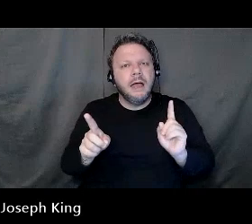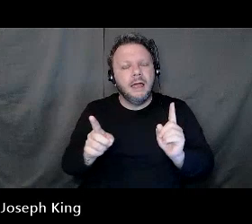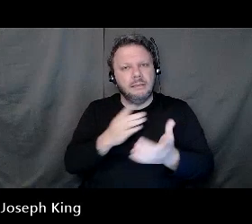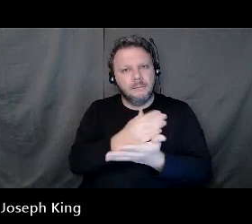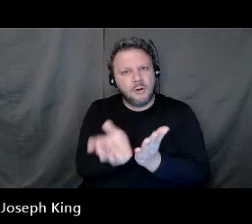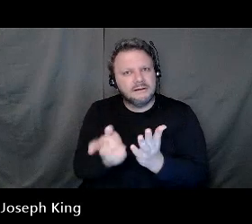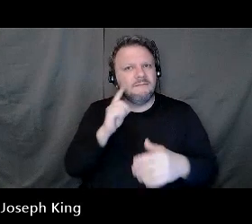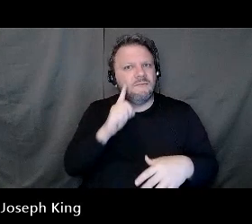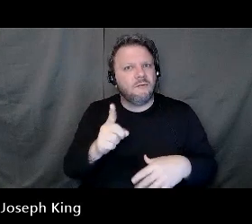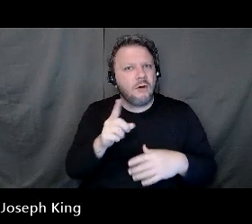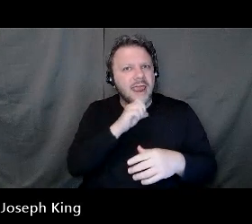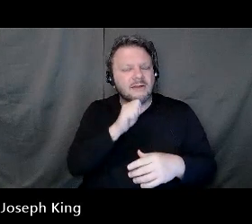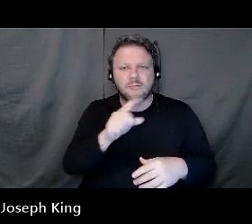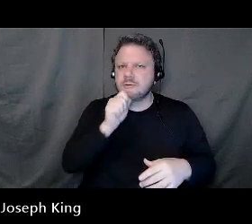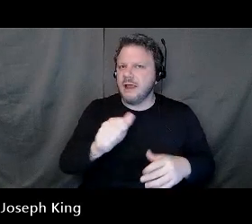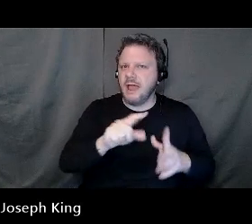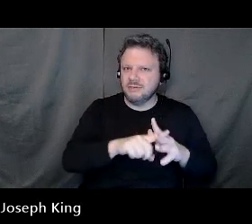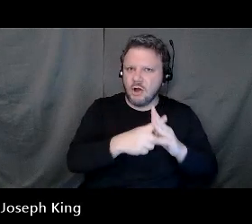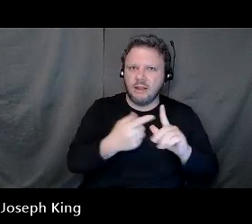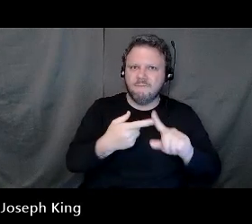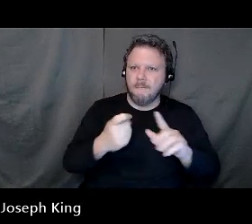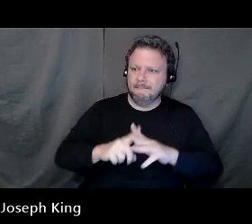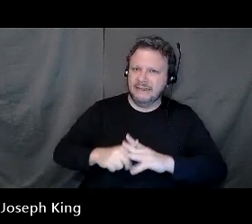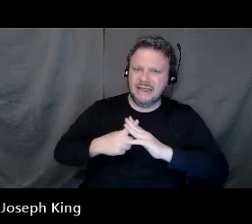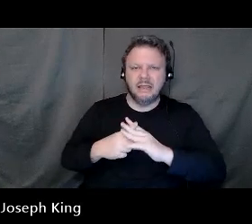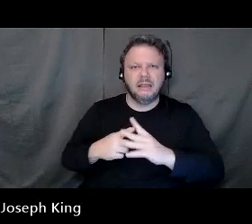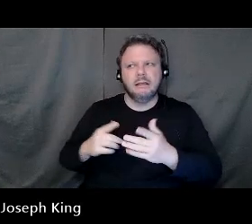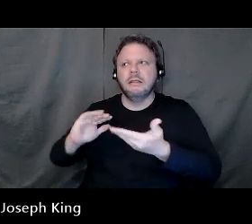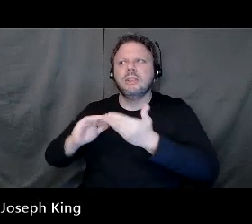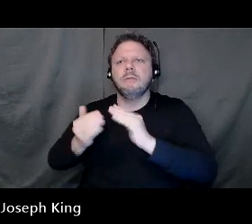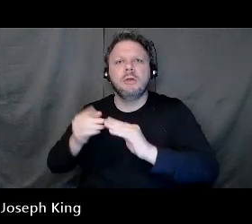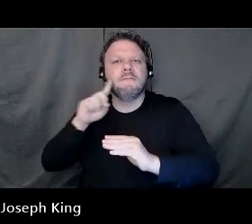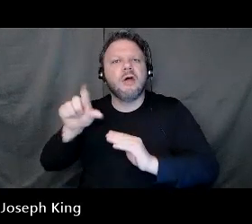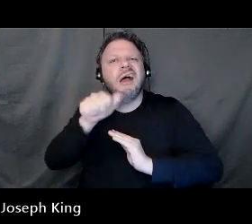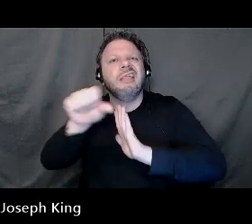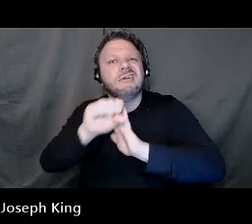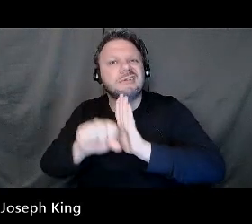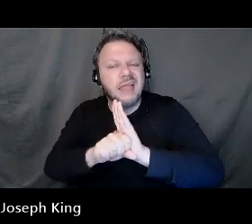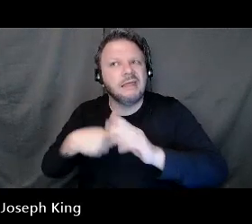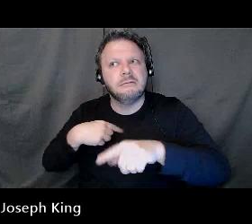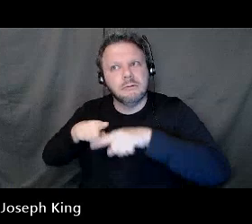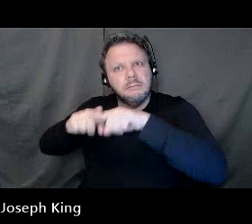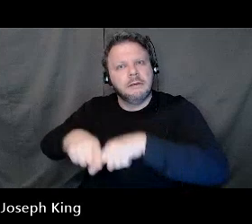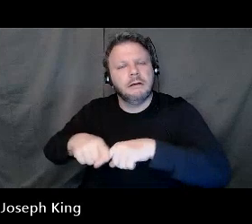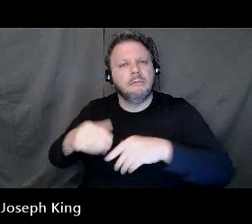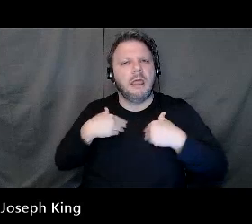we're not starting from scratch along with our community of other states. To leverage on, we have a strong North Carolina with